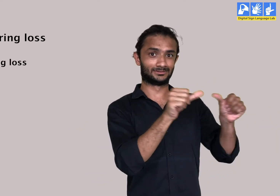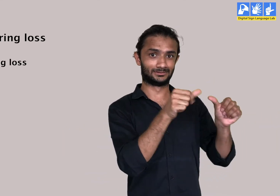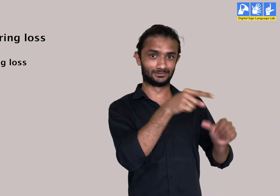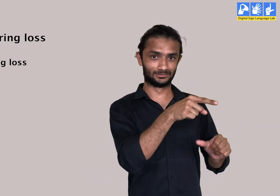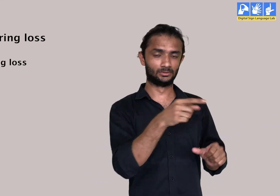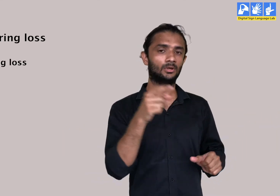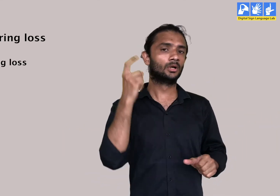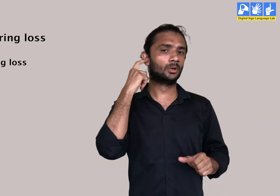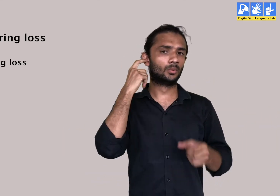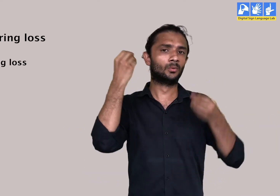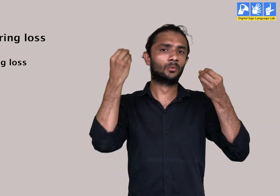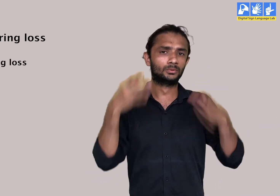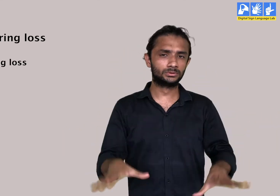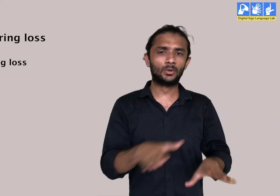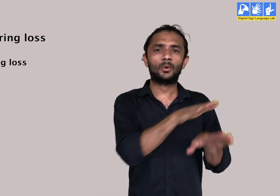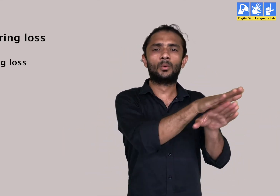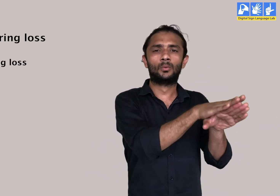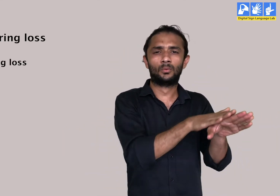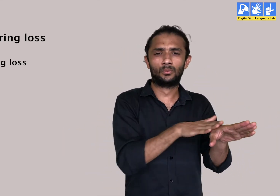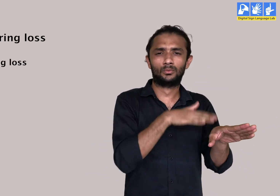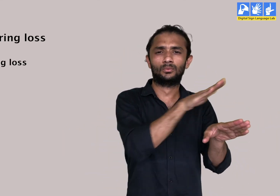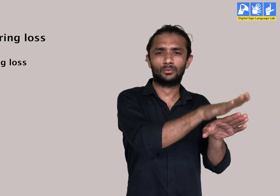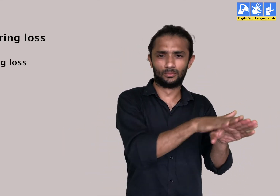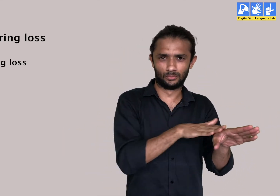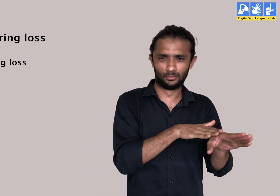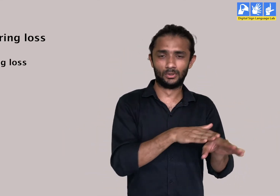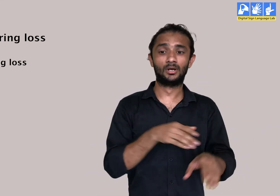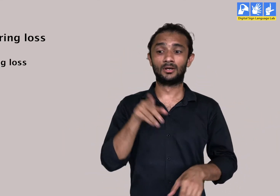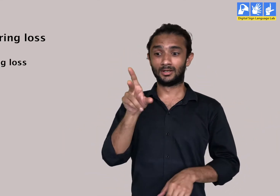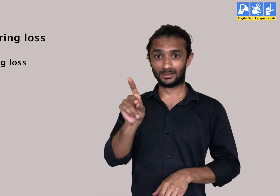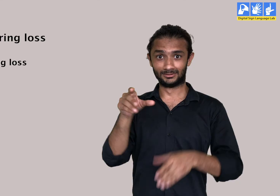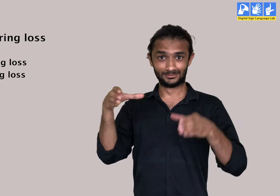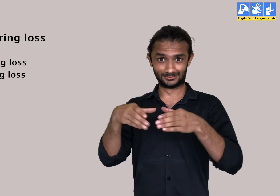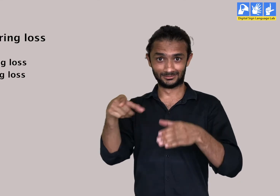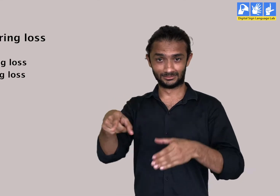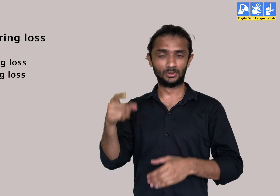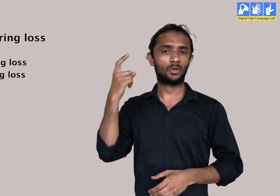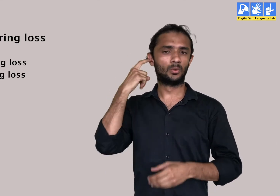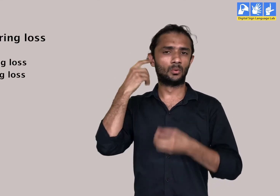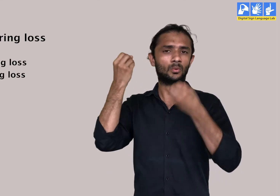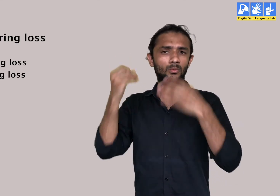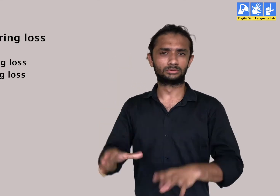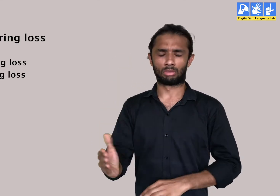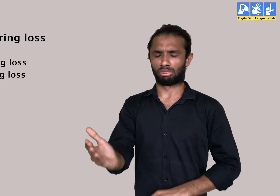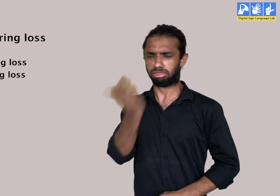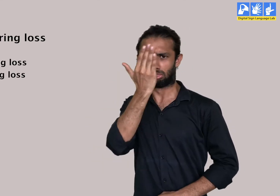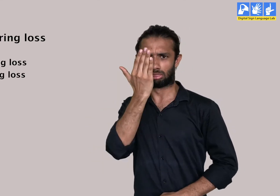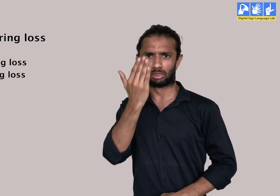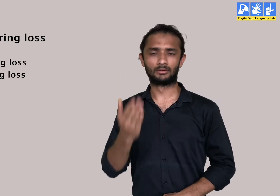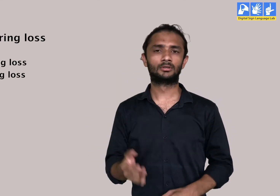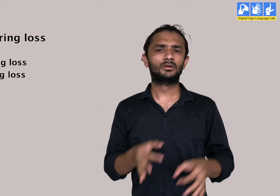Gradual hearing loss and Sudden hearing loss.